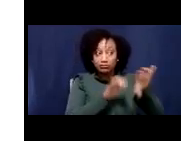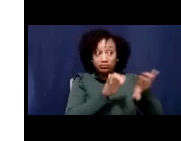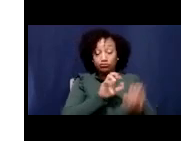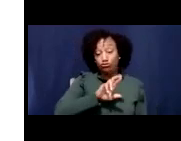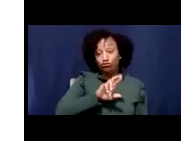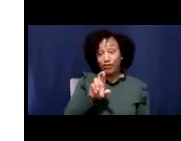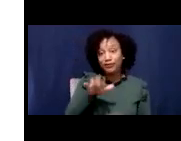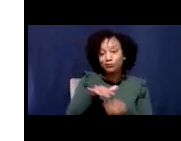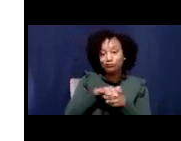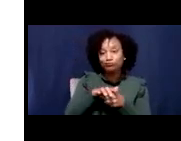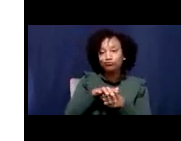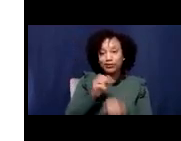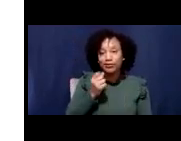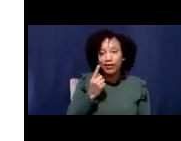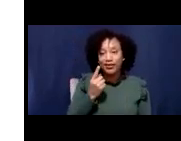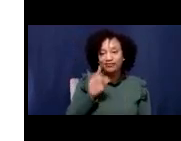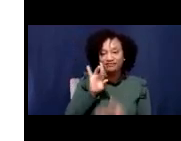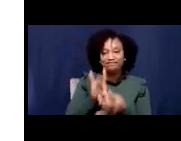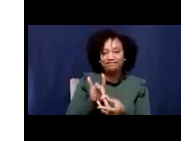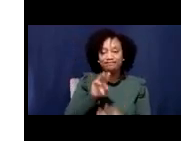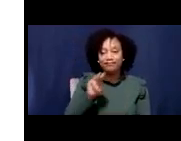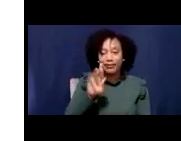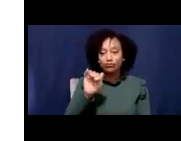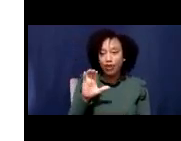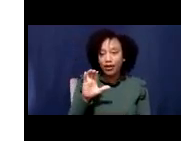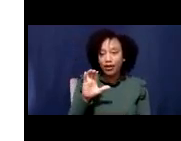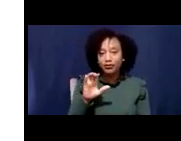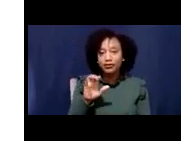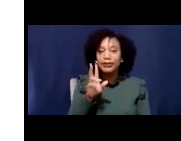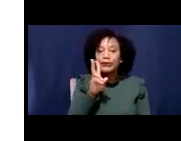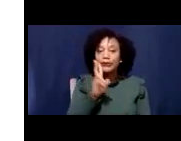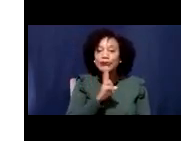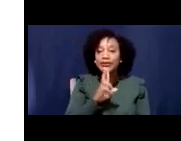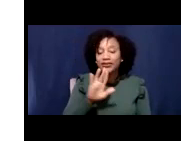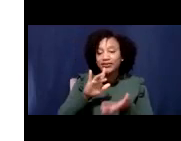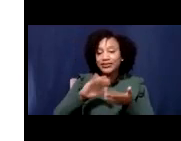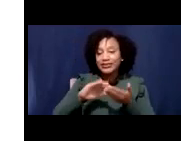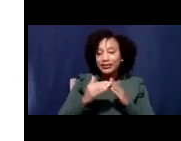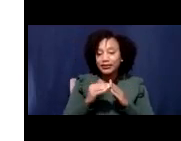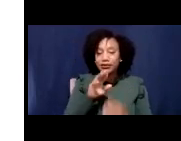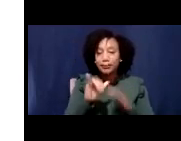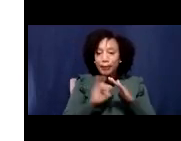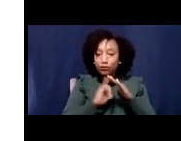which is MRAC's geographic service region, the Twin Cities metro, with counties Carver,